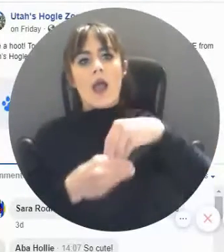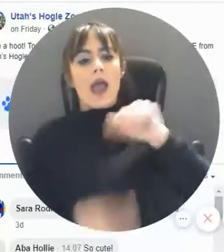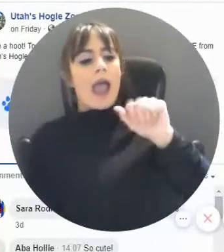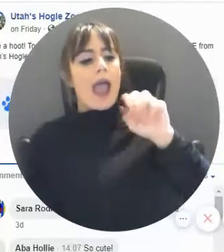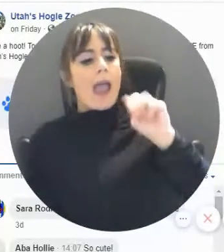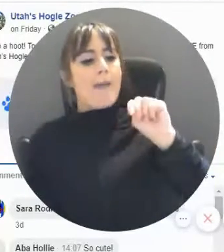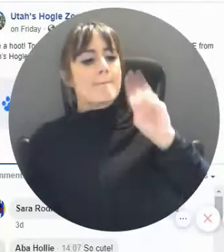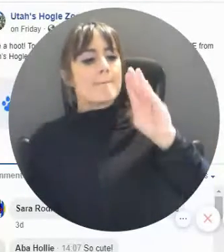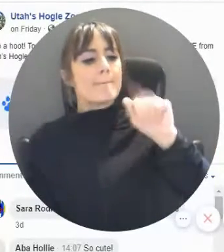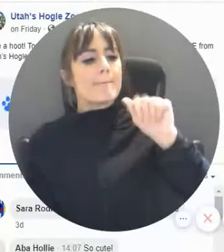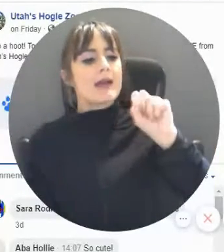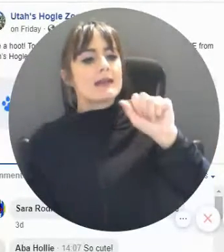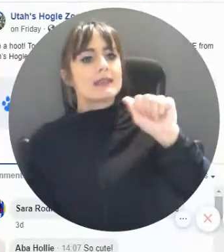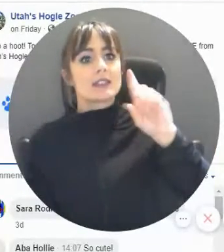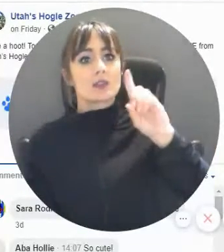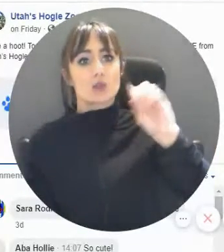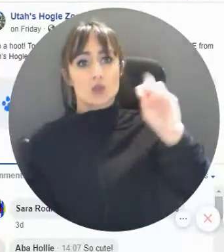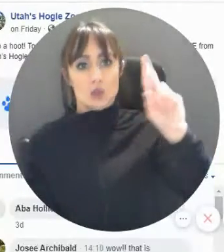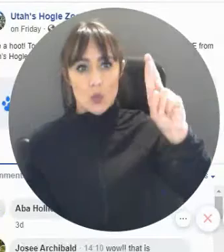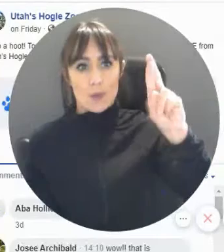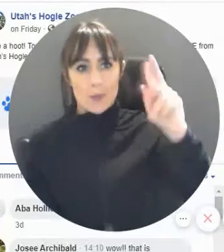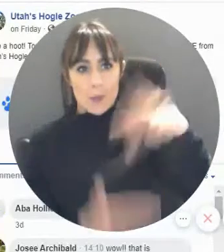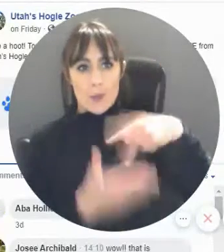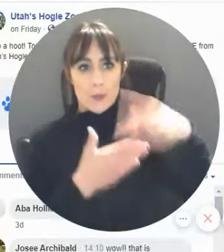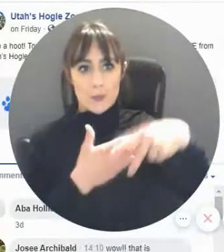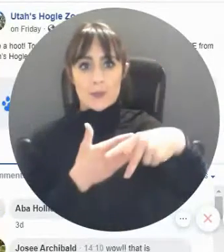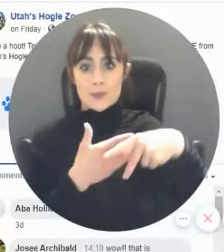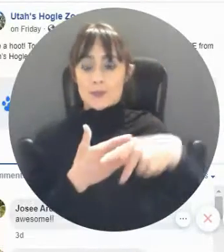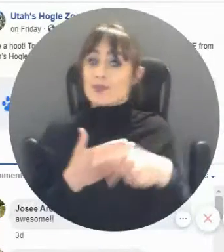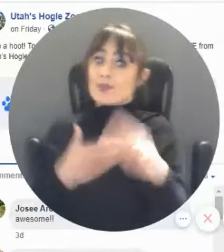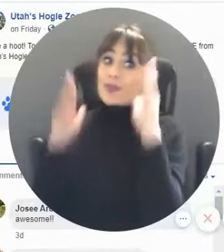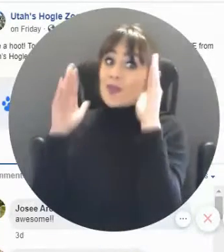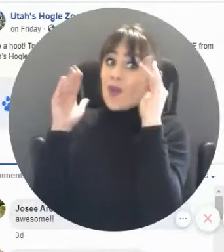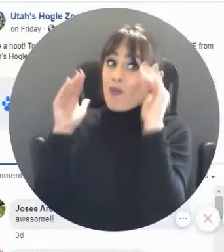Autumn: We are working on getting them on display, we're actually working on a new